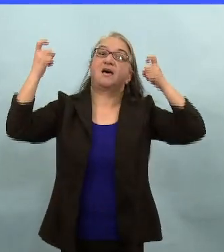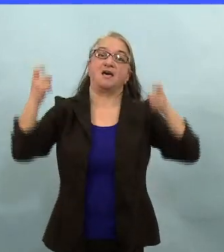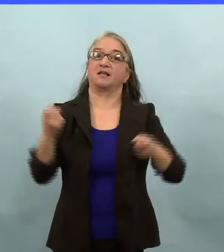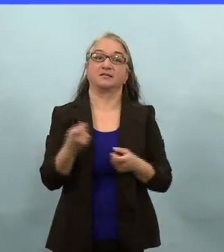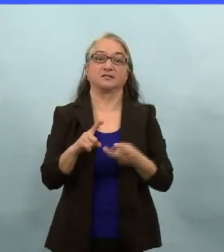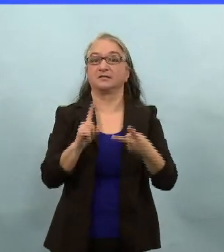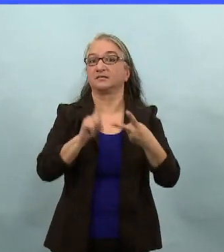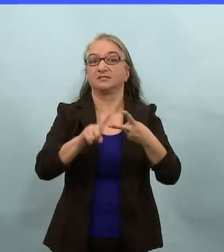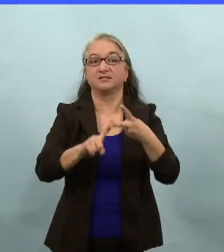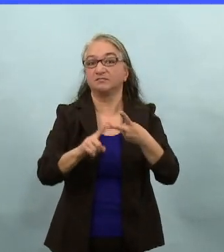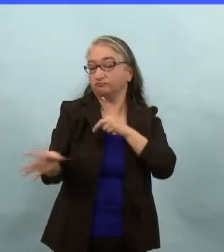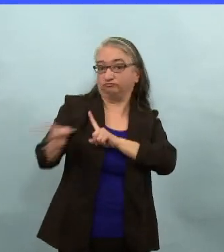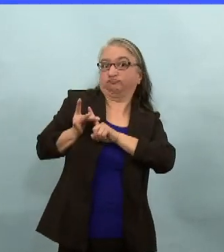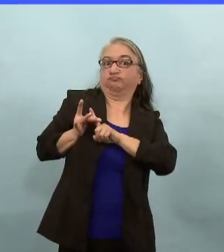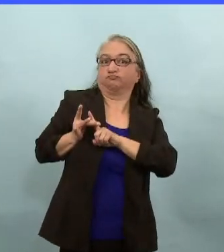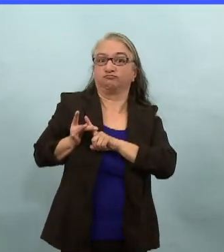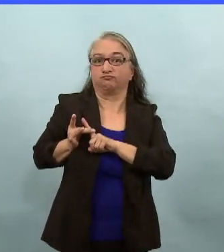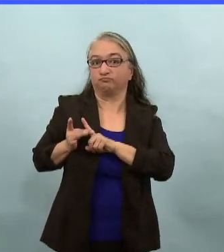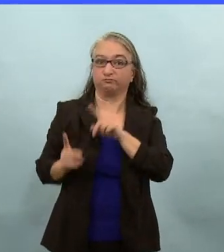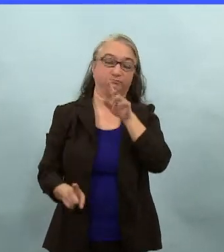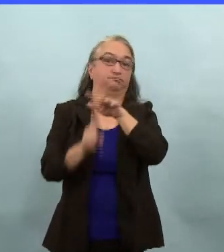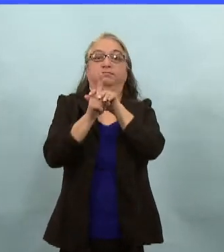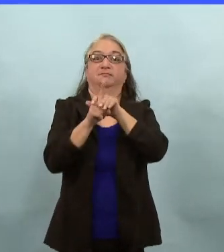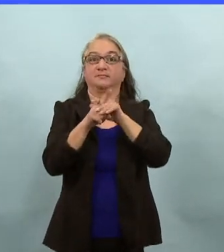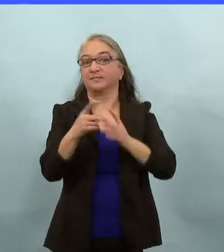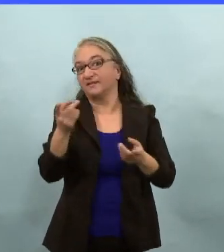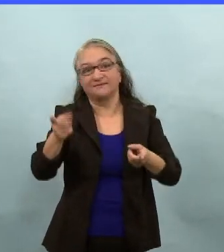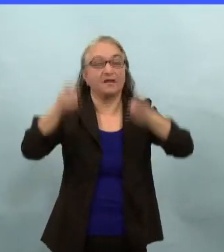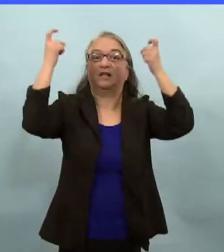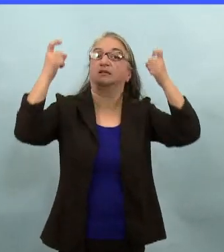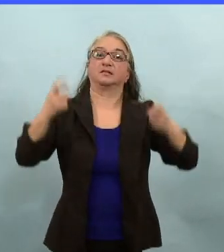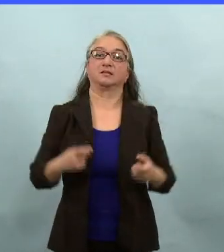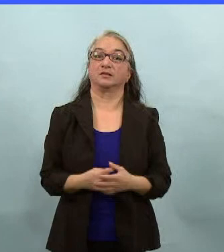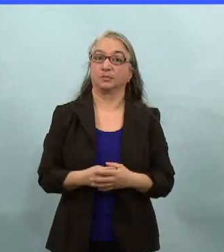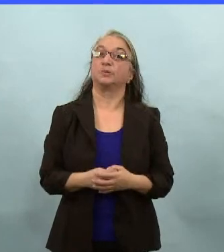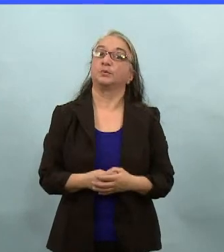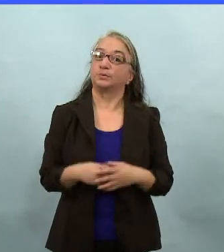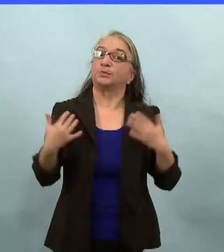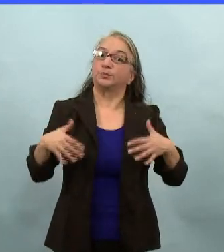the way we did delta the way we did alpha and even those situations you know we've talked about this